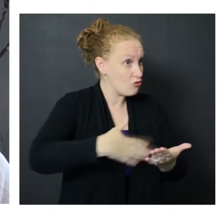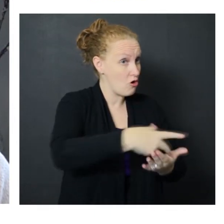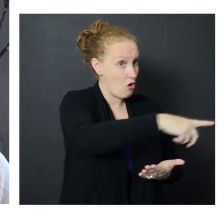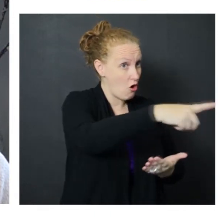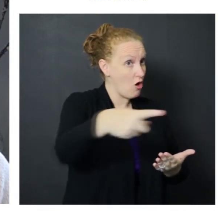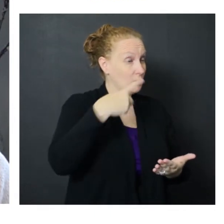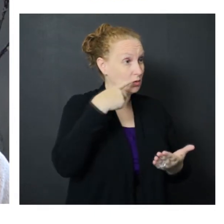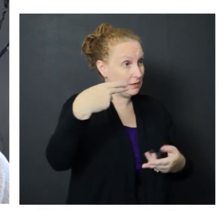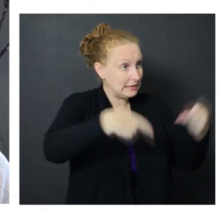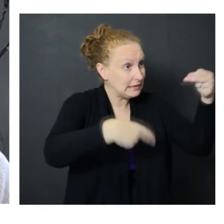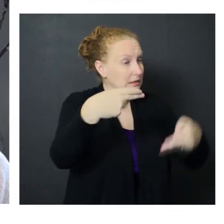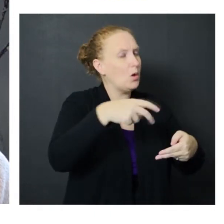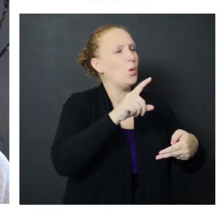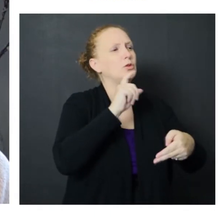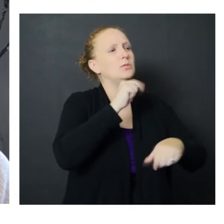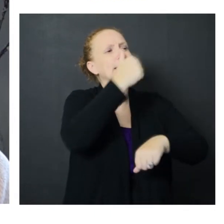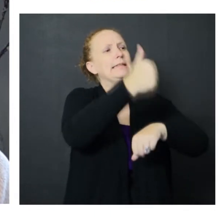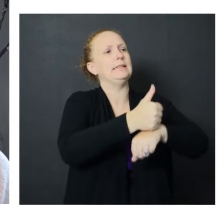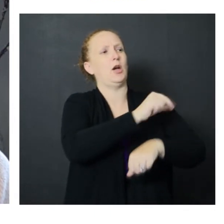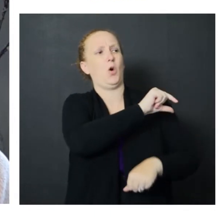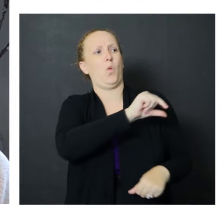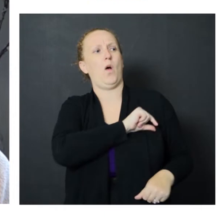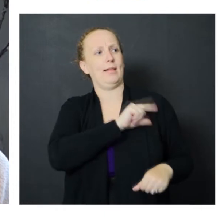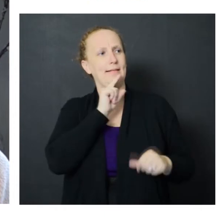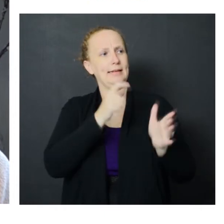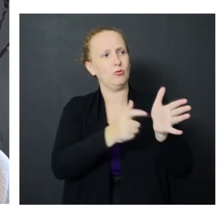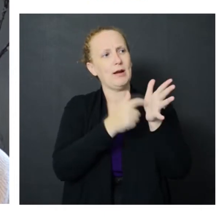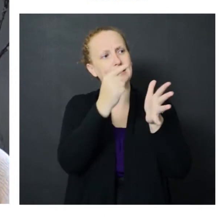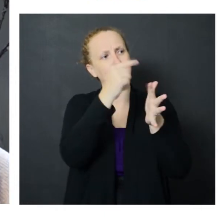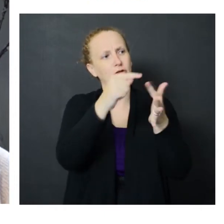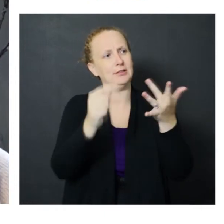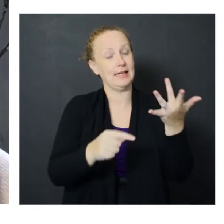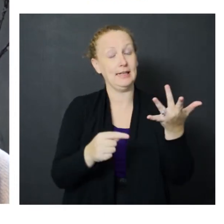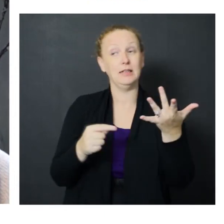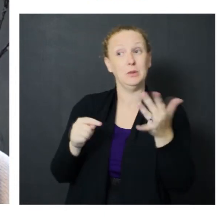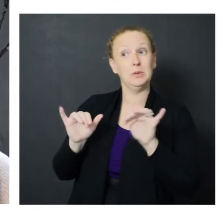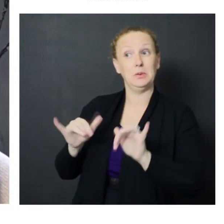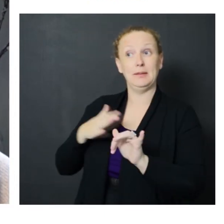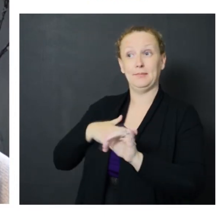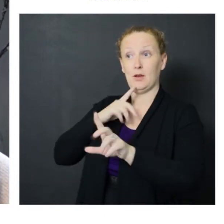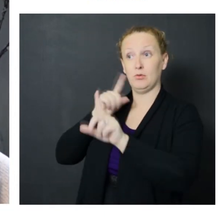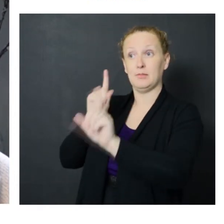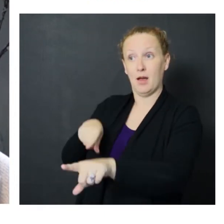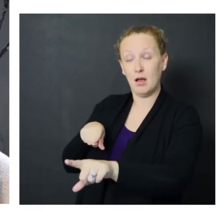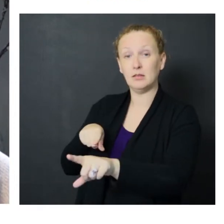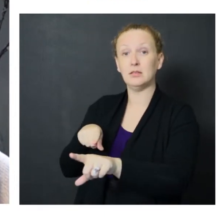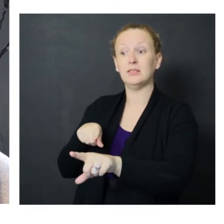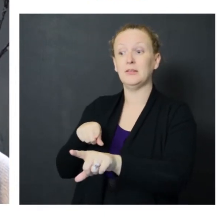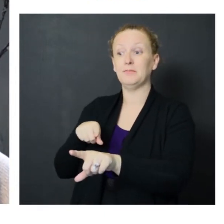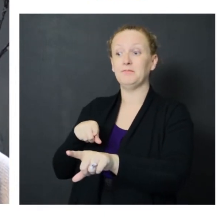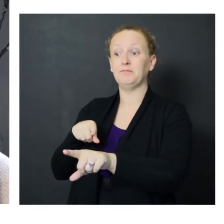or, should we establish some quality criteria?,” etcetera. And my response to them was the crisis